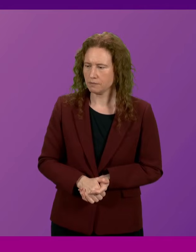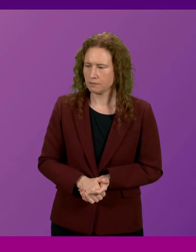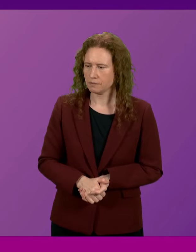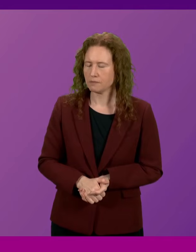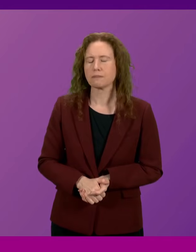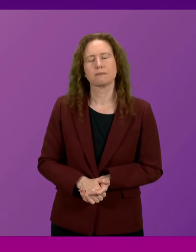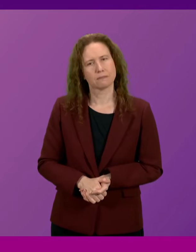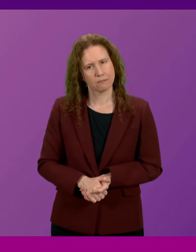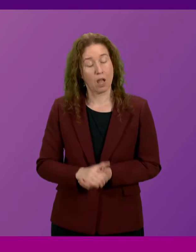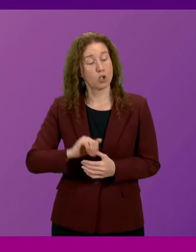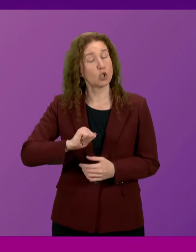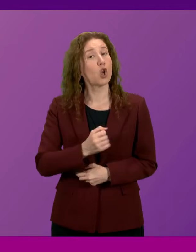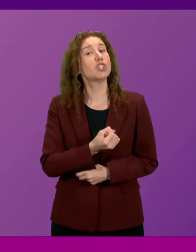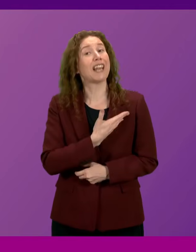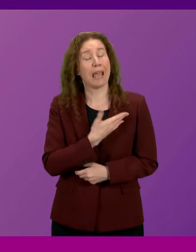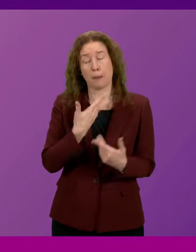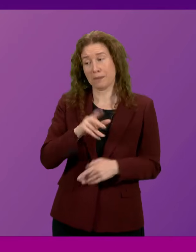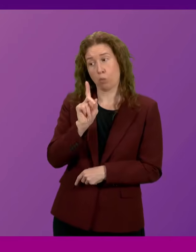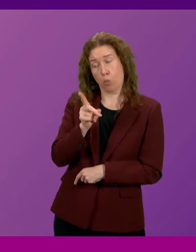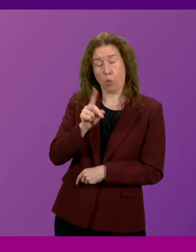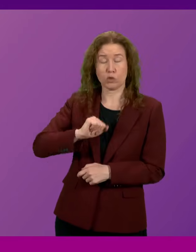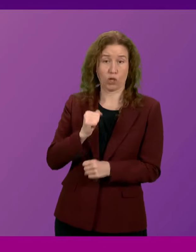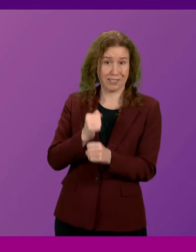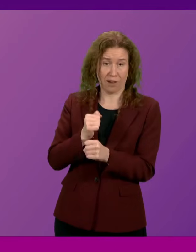Scottish Labour warned the Scottish Government about the consequences of